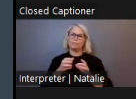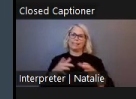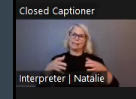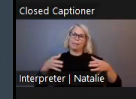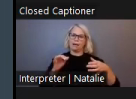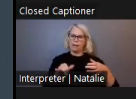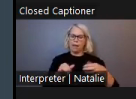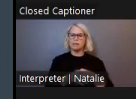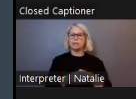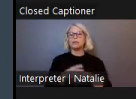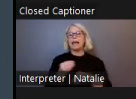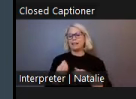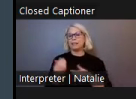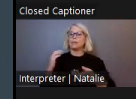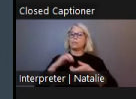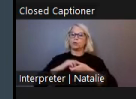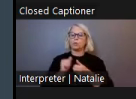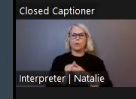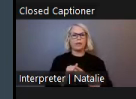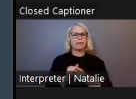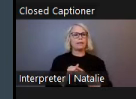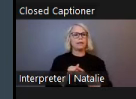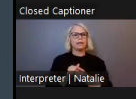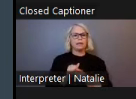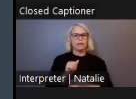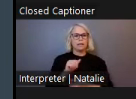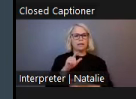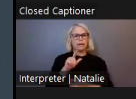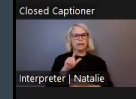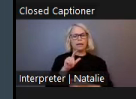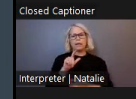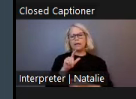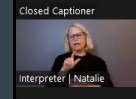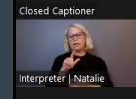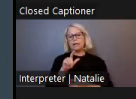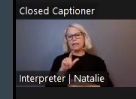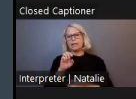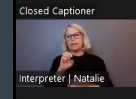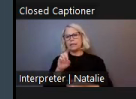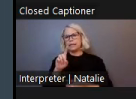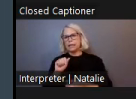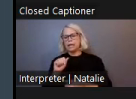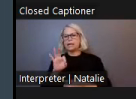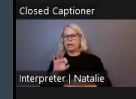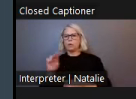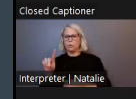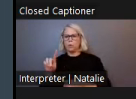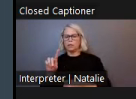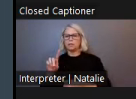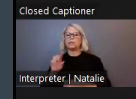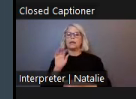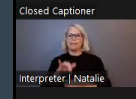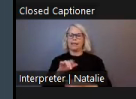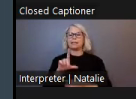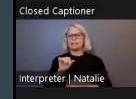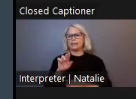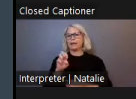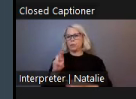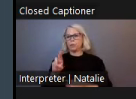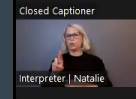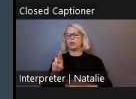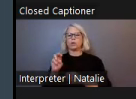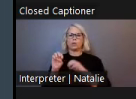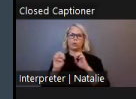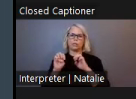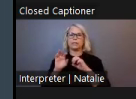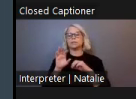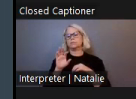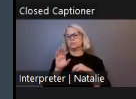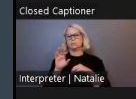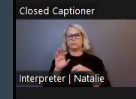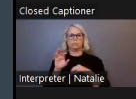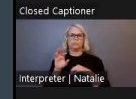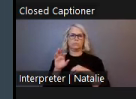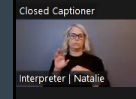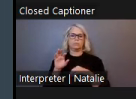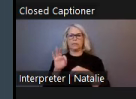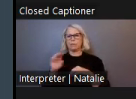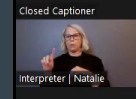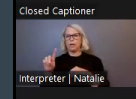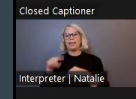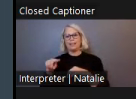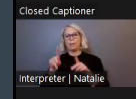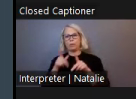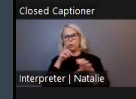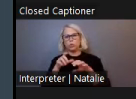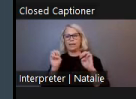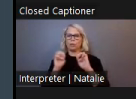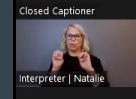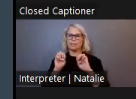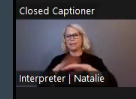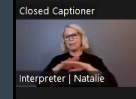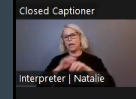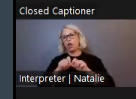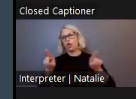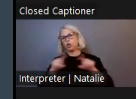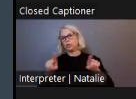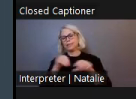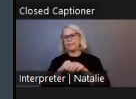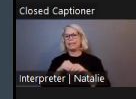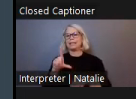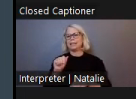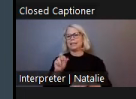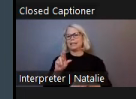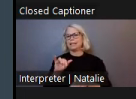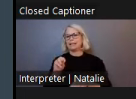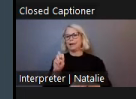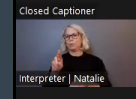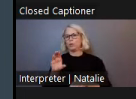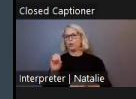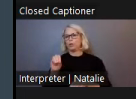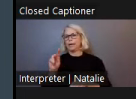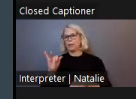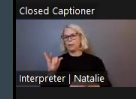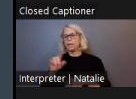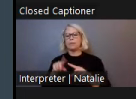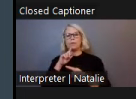how to be better prepared and how to engage with government institutions and follow those